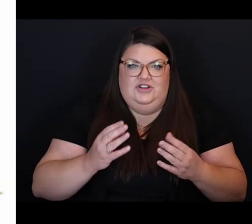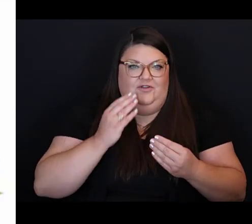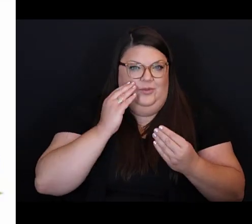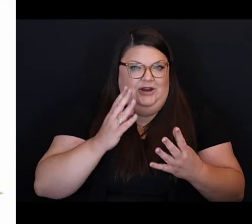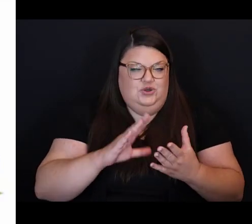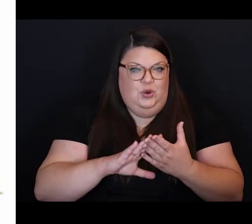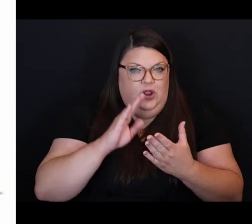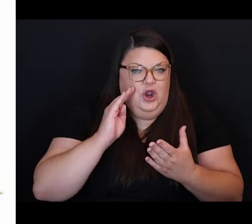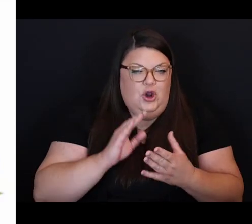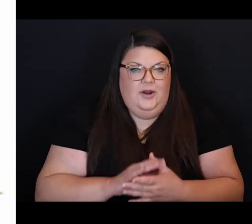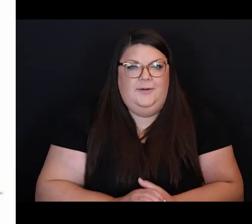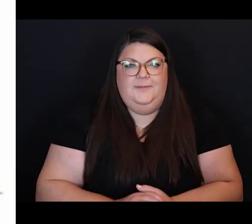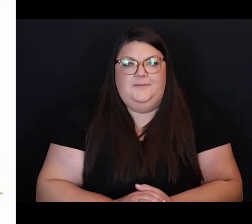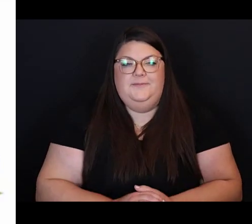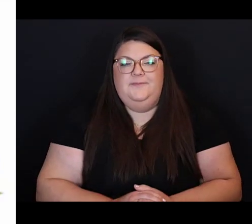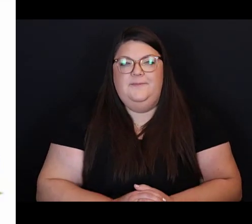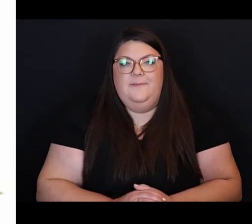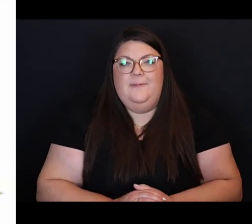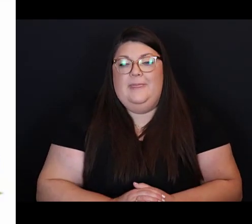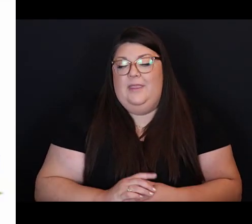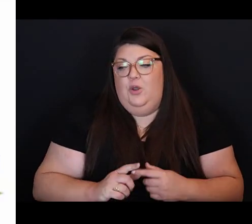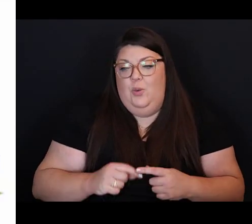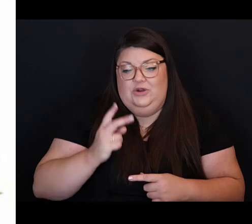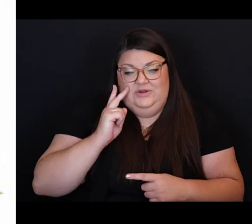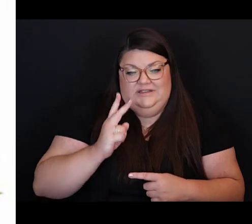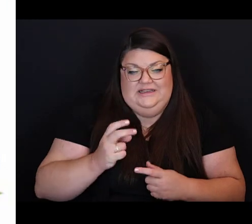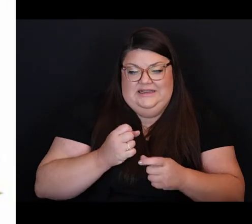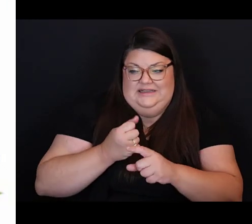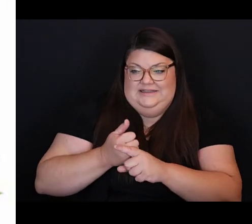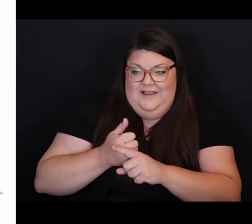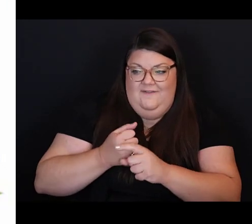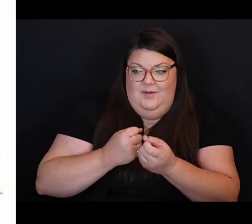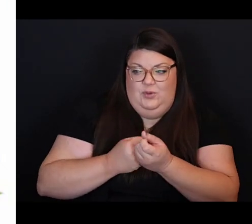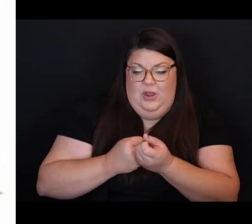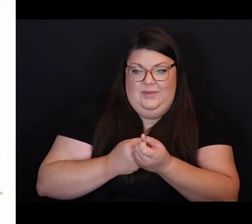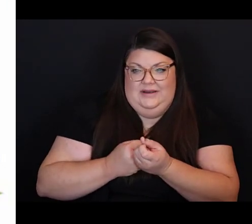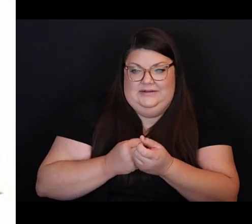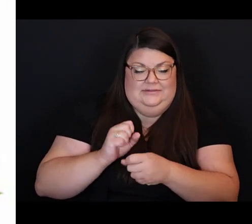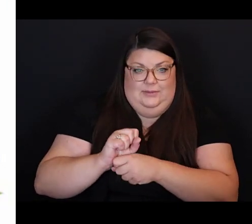so much information to learn and then when you see something like self-employment that's an amazing